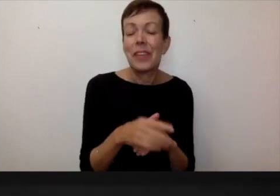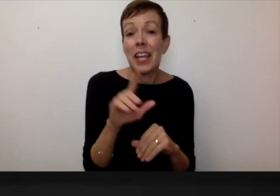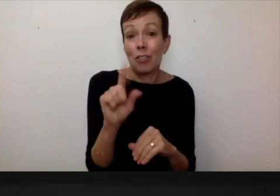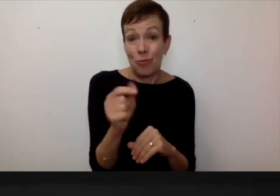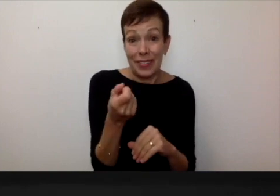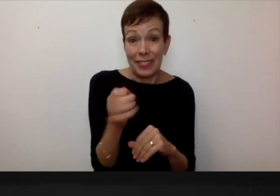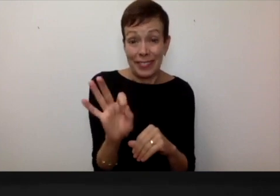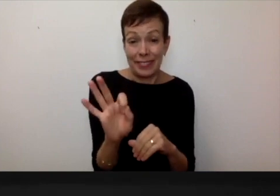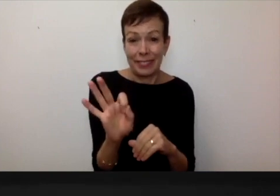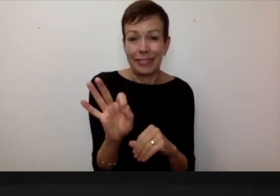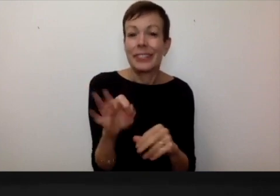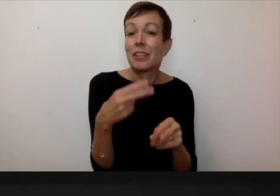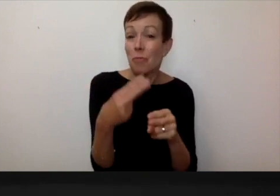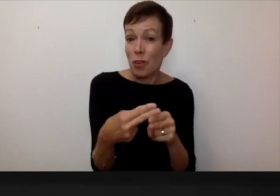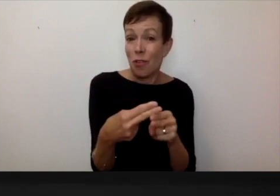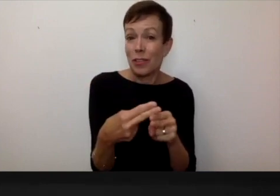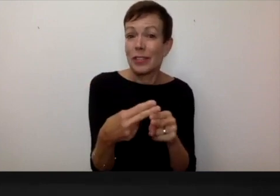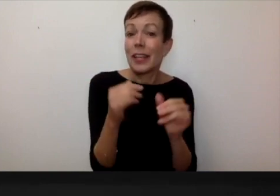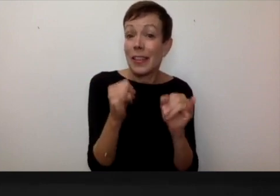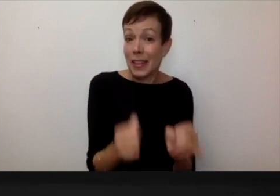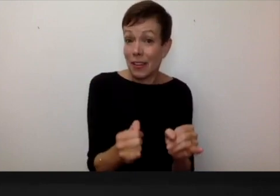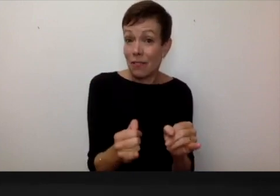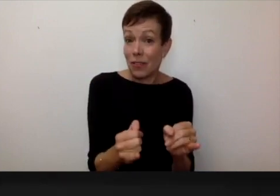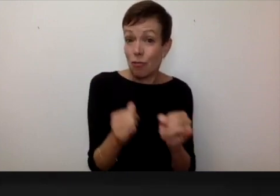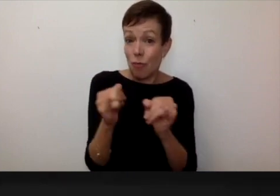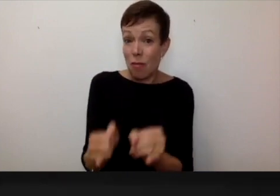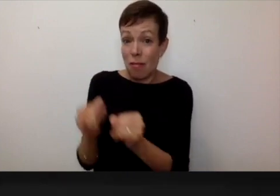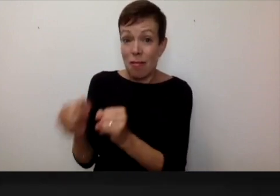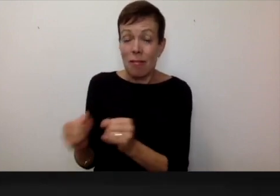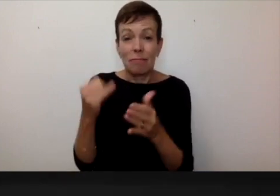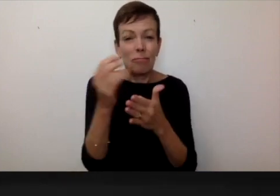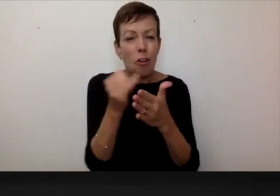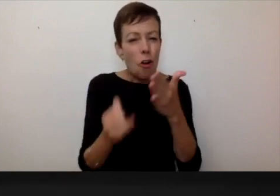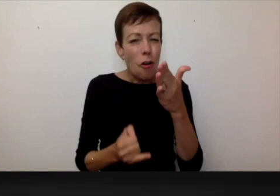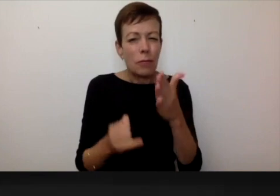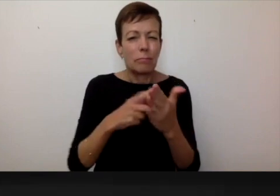called the individual artist program and now briefly for those of you who